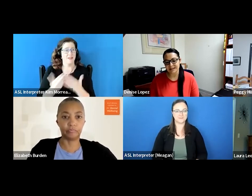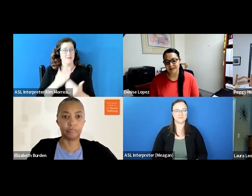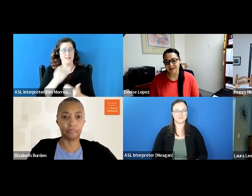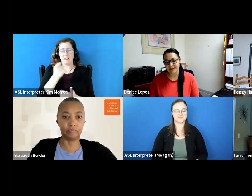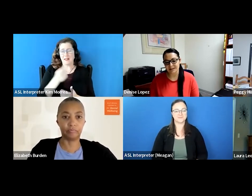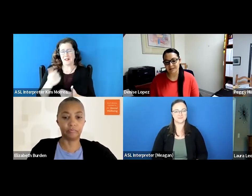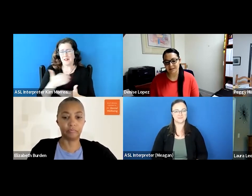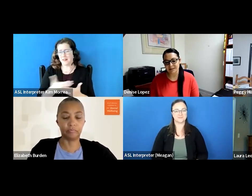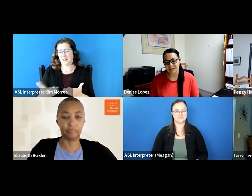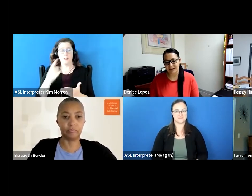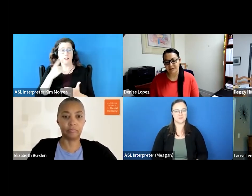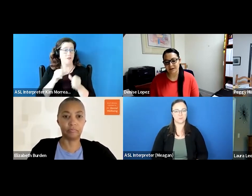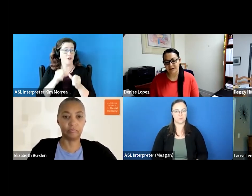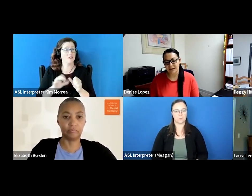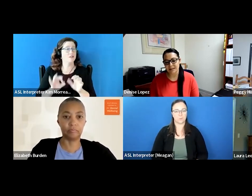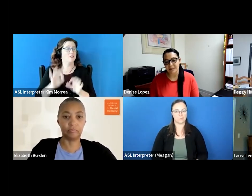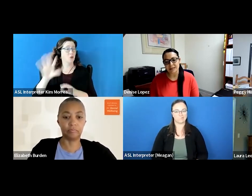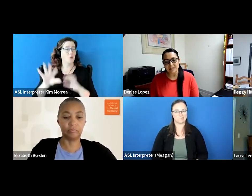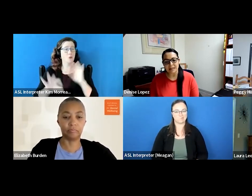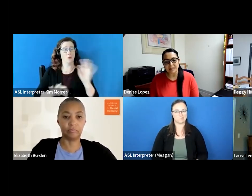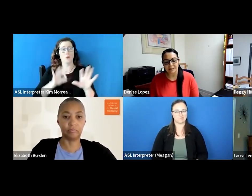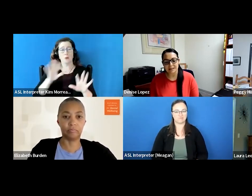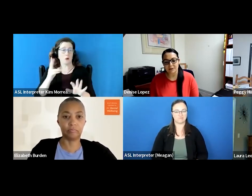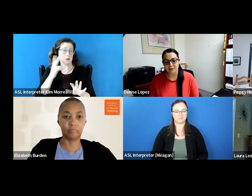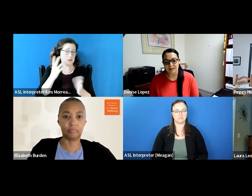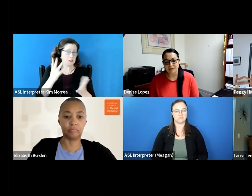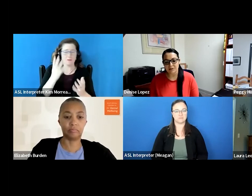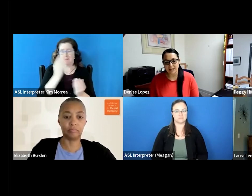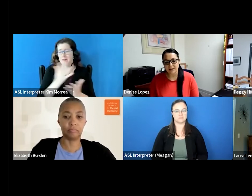that you're constantly throwing out there and letting them know that you do care